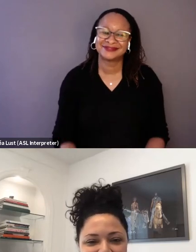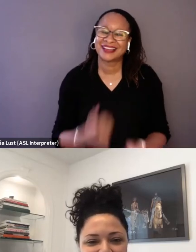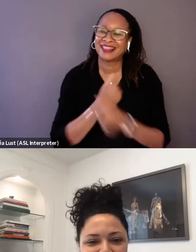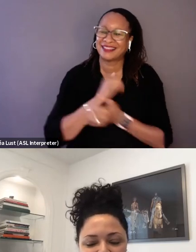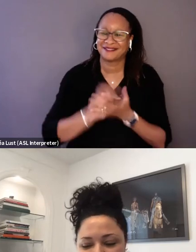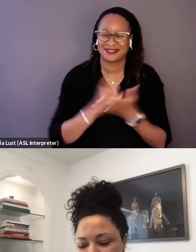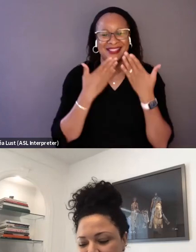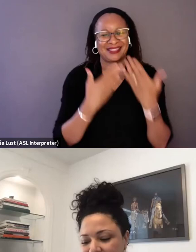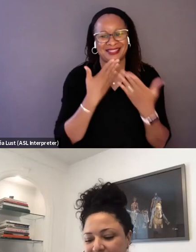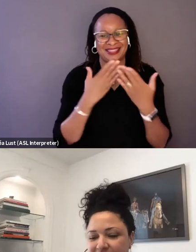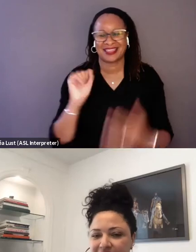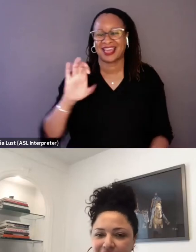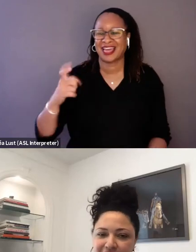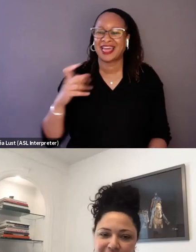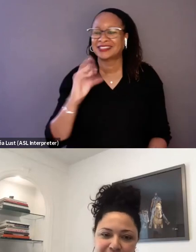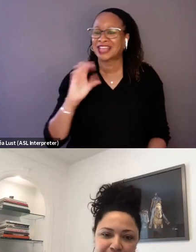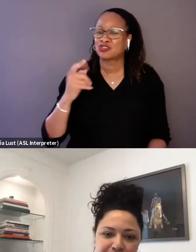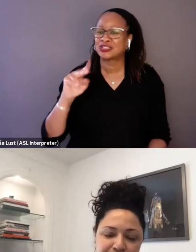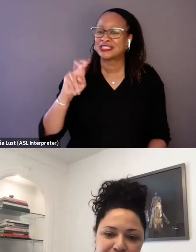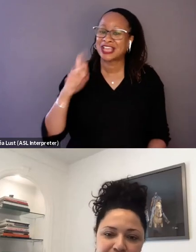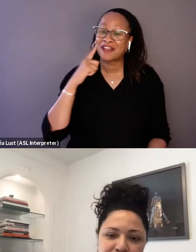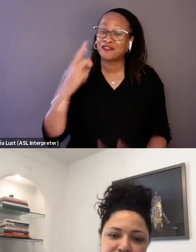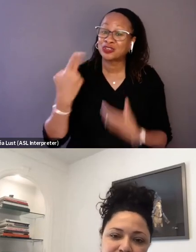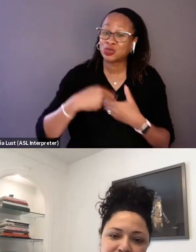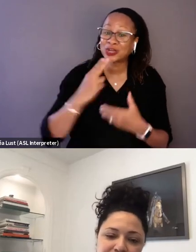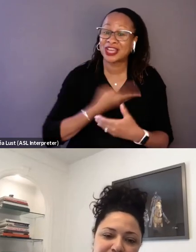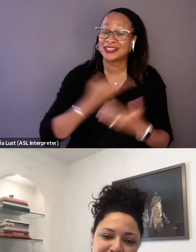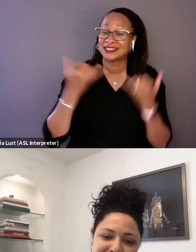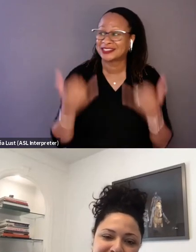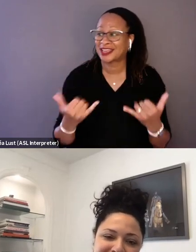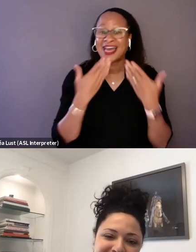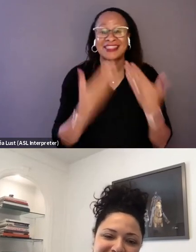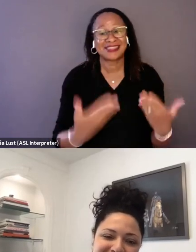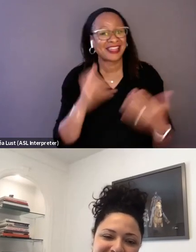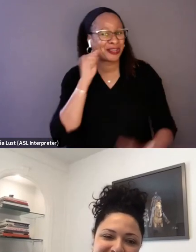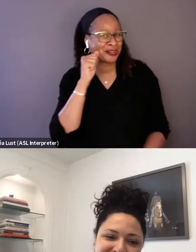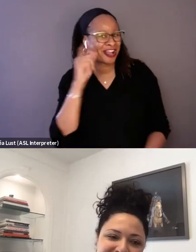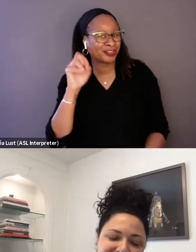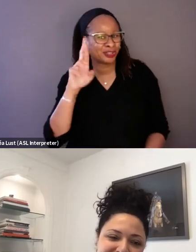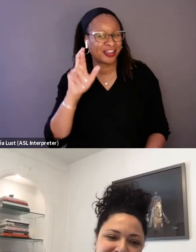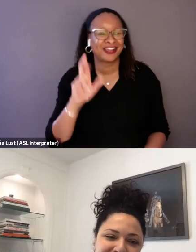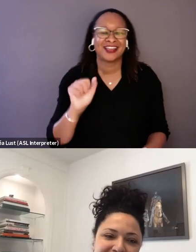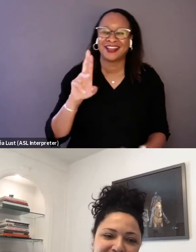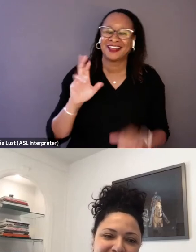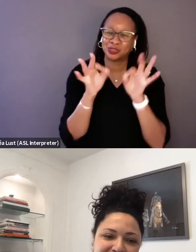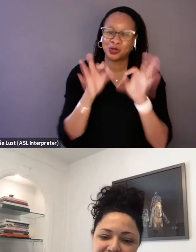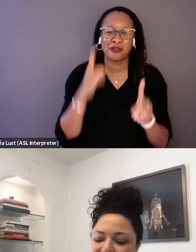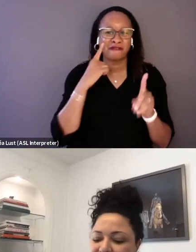Well, thank you, Alex and Christine for joining us today. Thank you, Andrea, our ASL interpreter for your brilliance